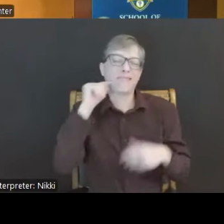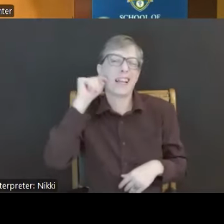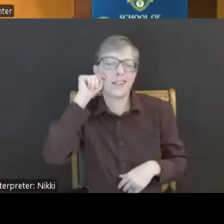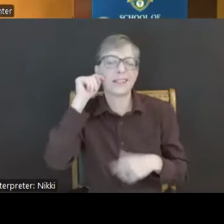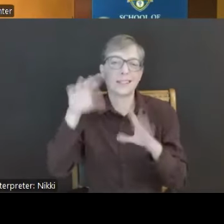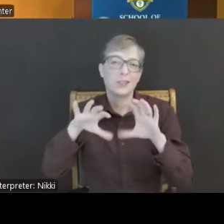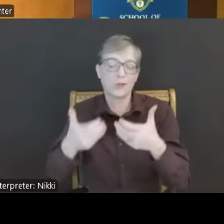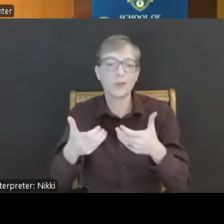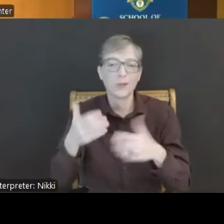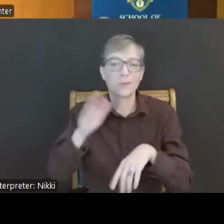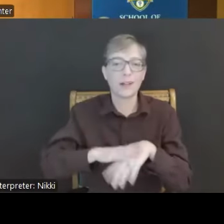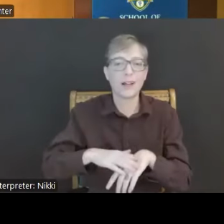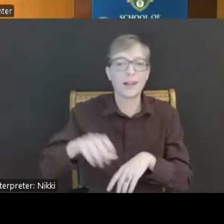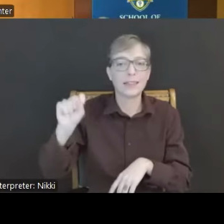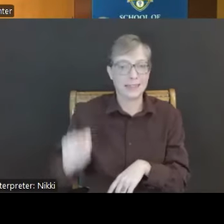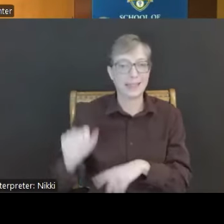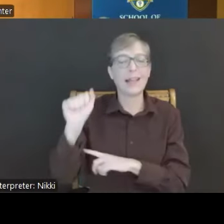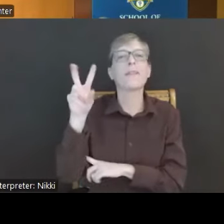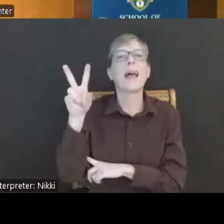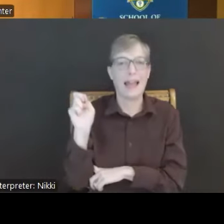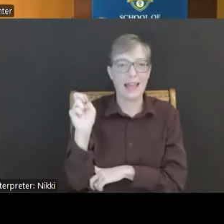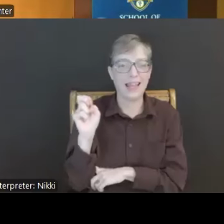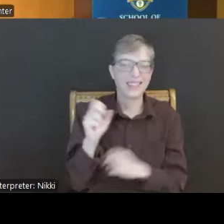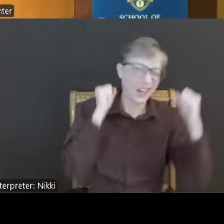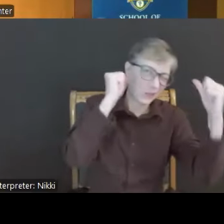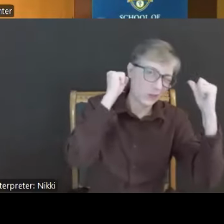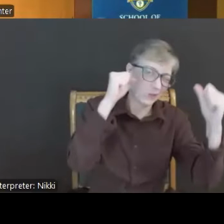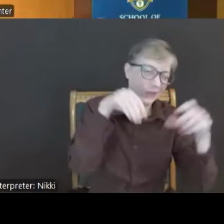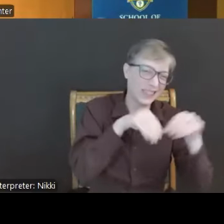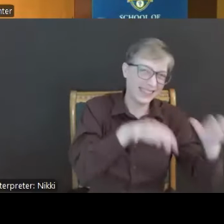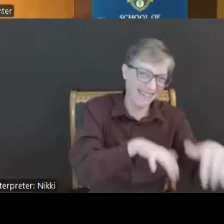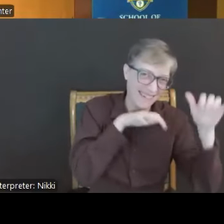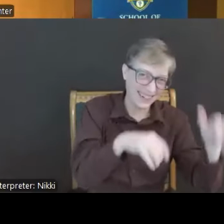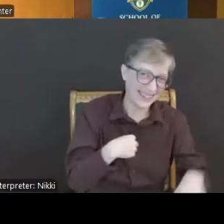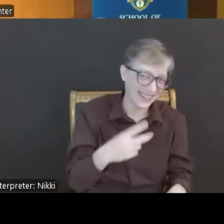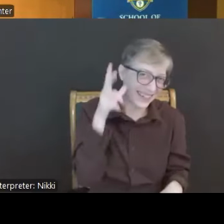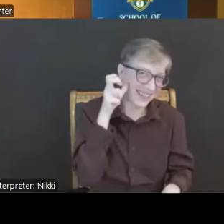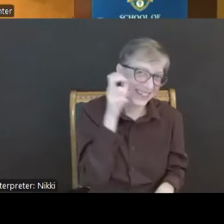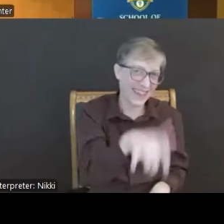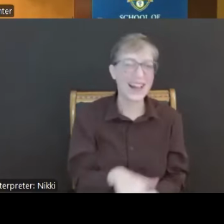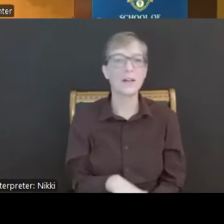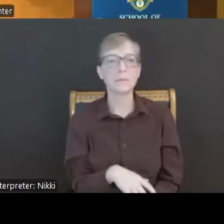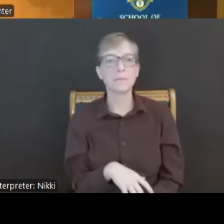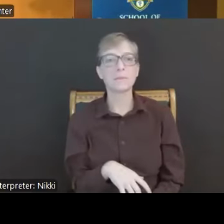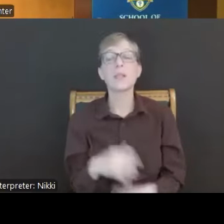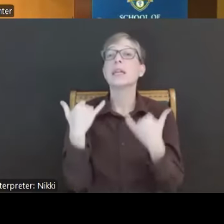whoops in the audience um and I am going to we have a panel today as you can well you can't